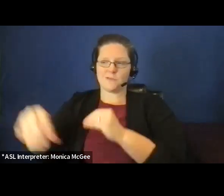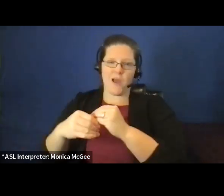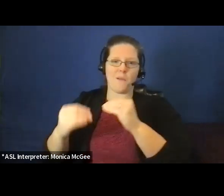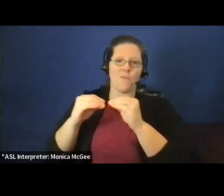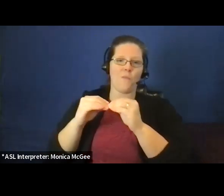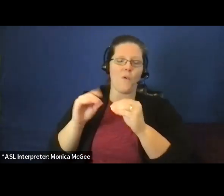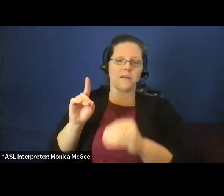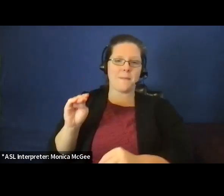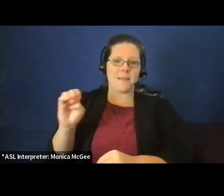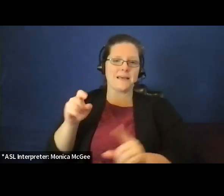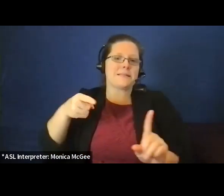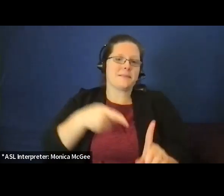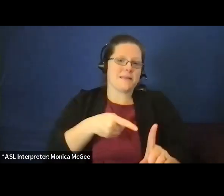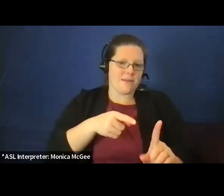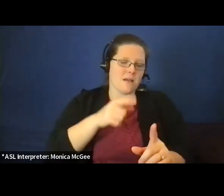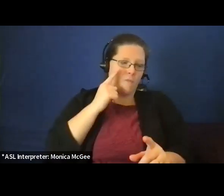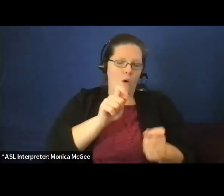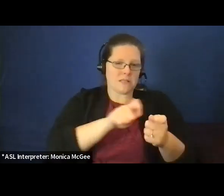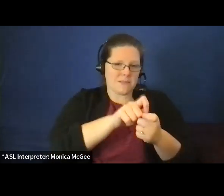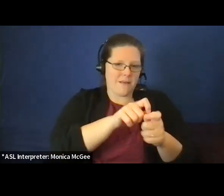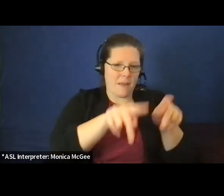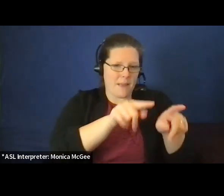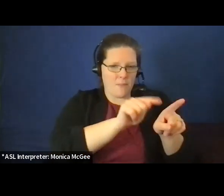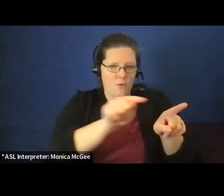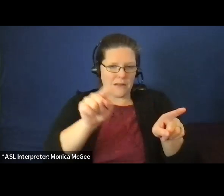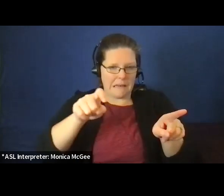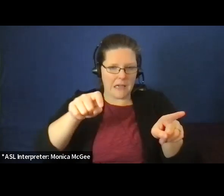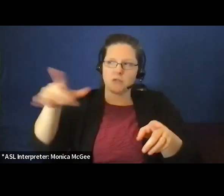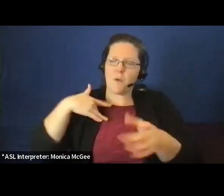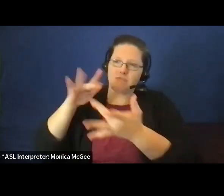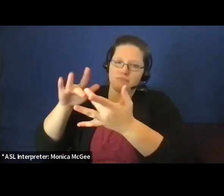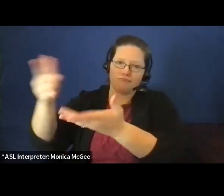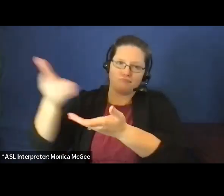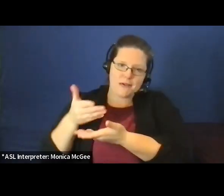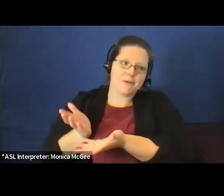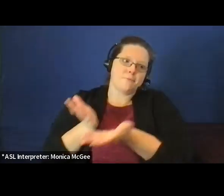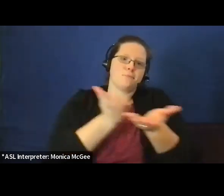batteries, things that you know you need. We reached out to my motion to